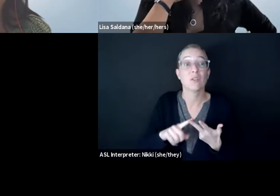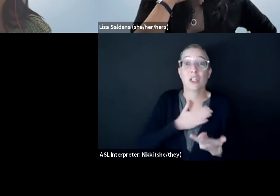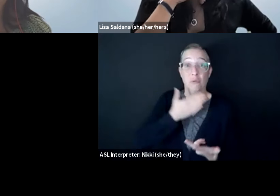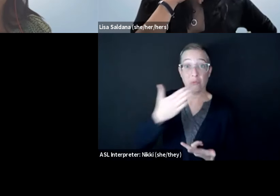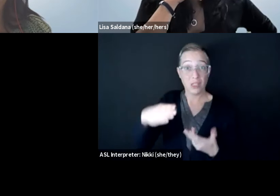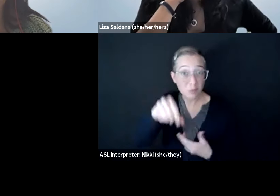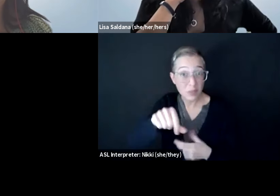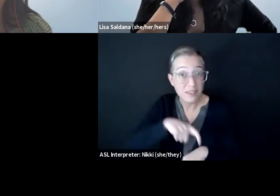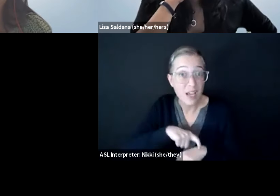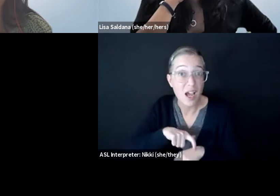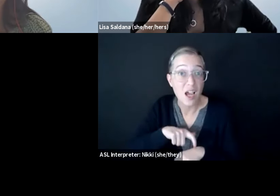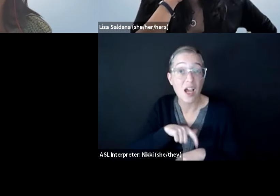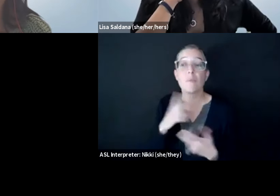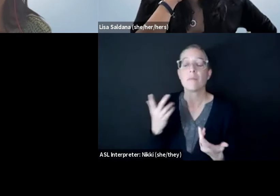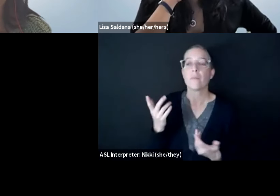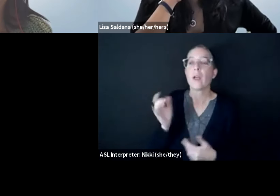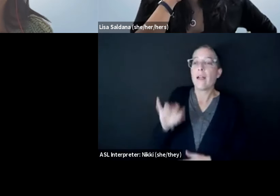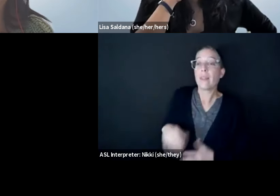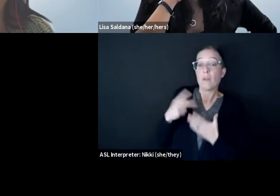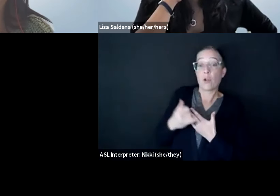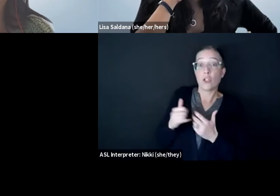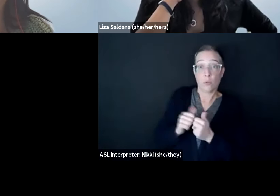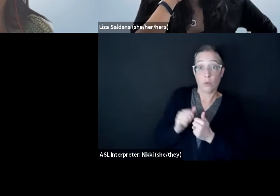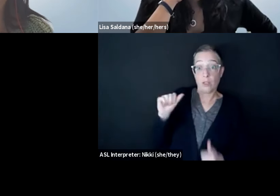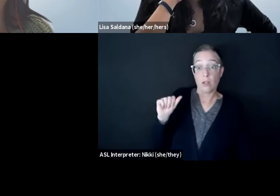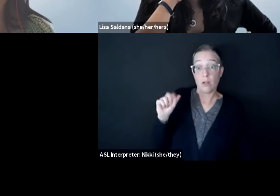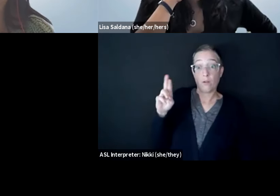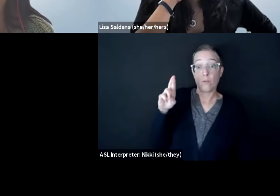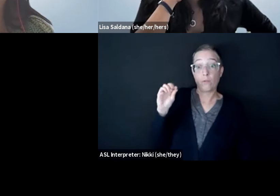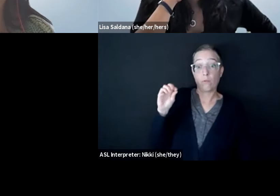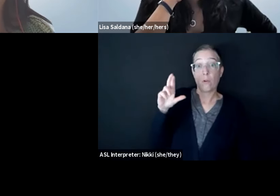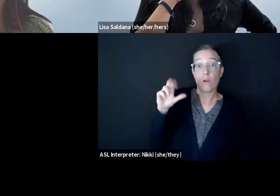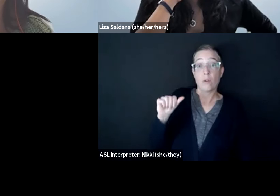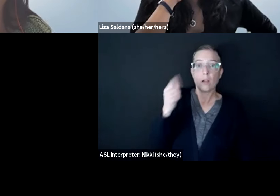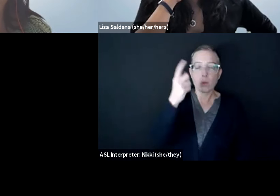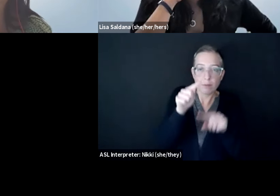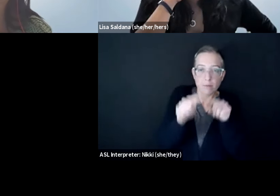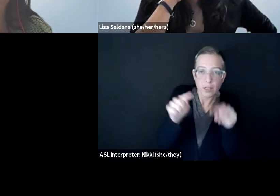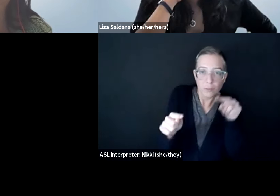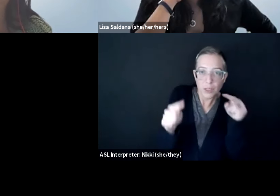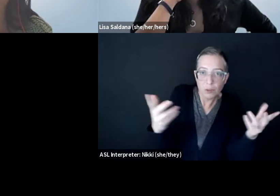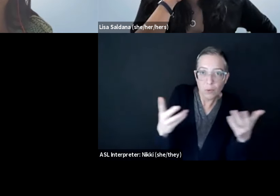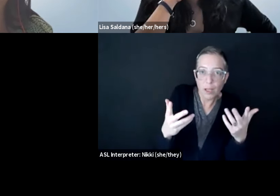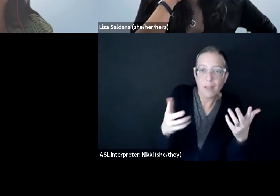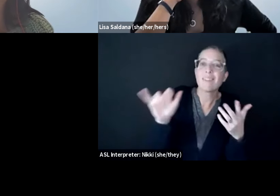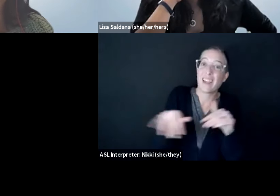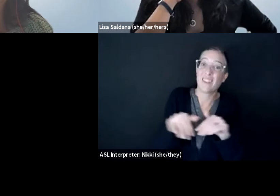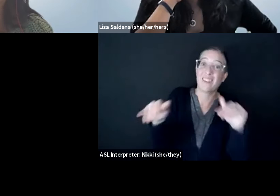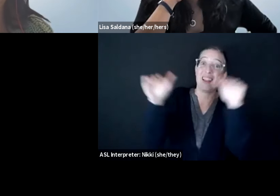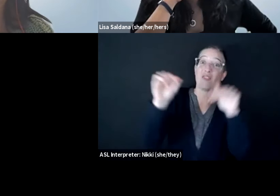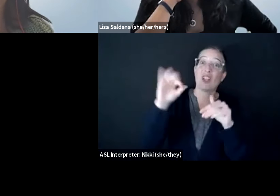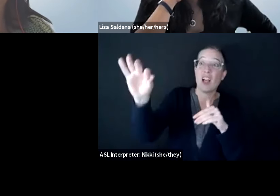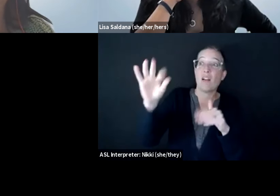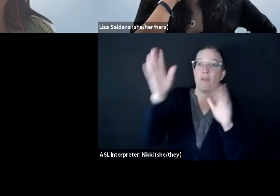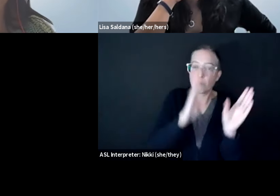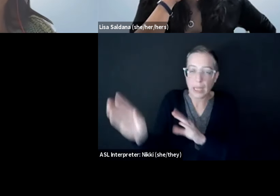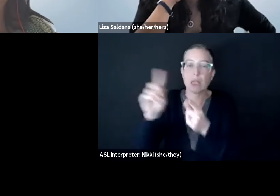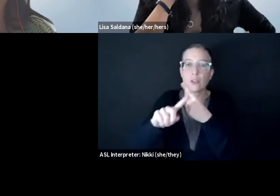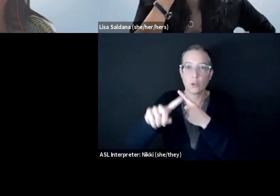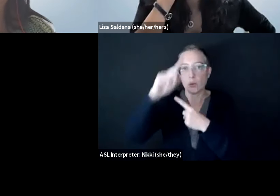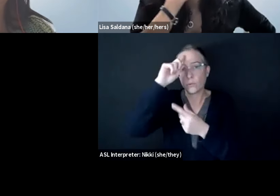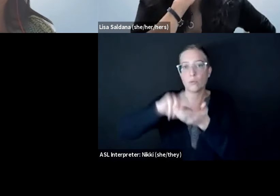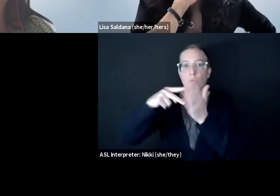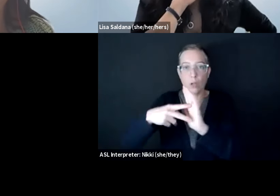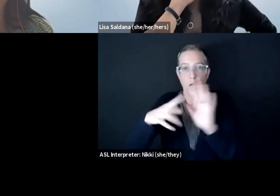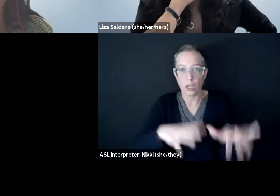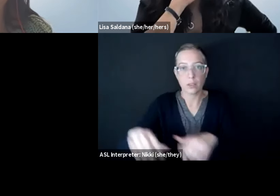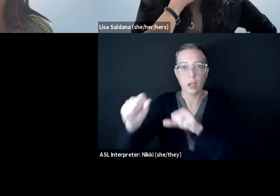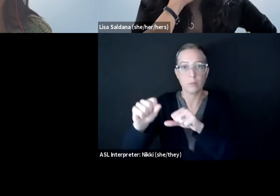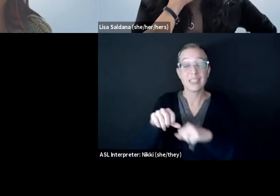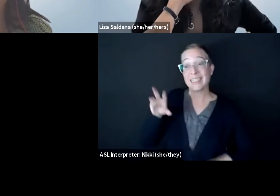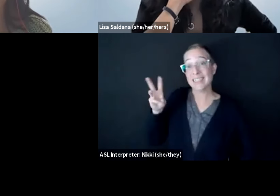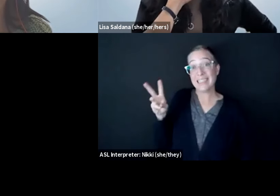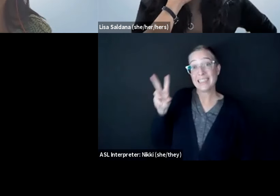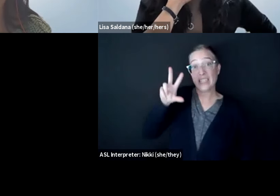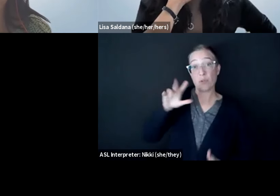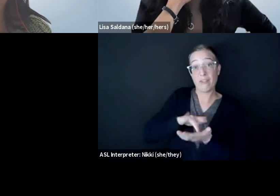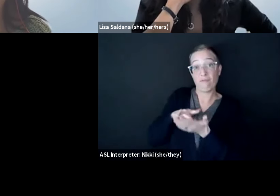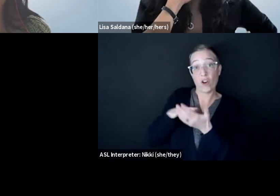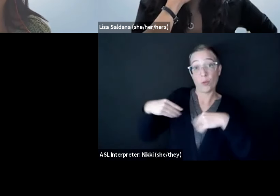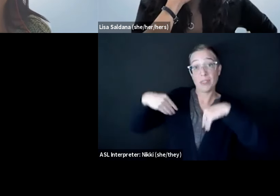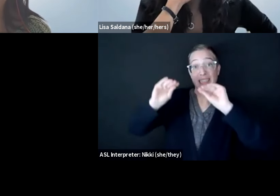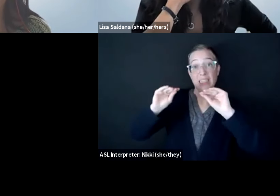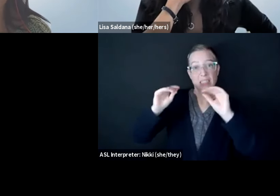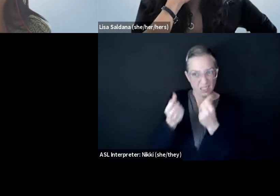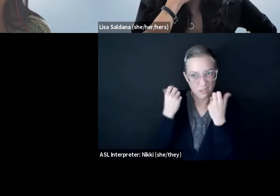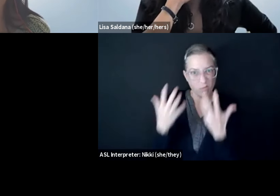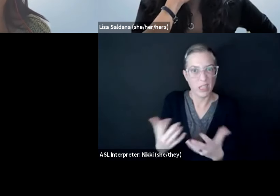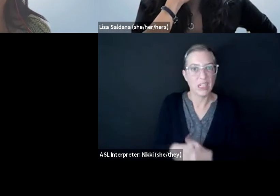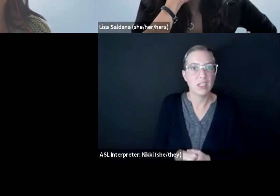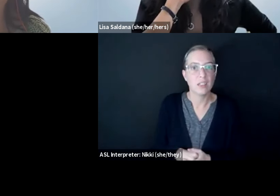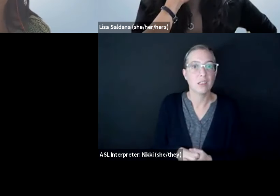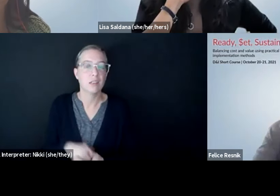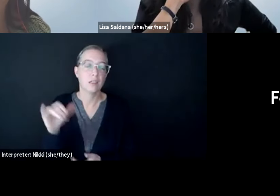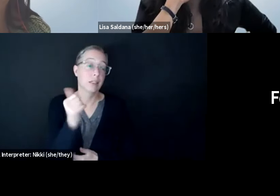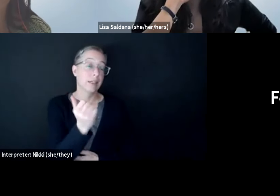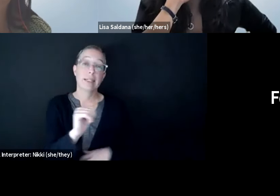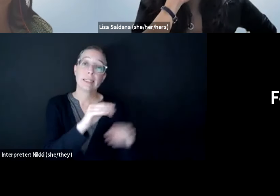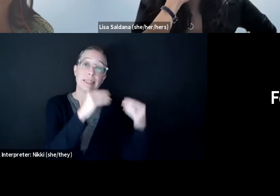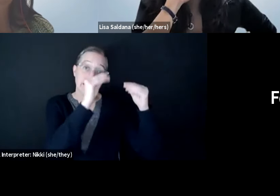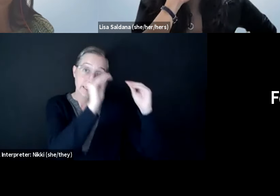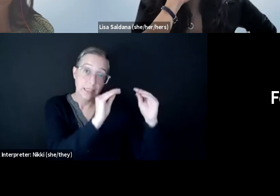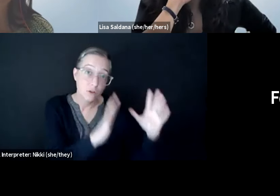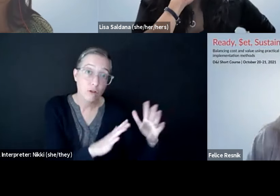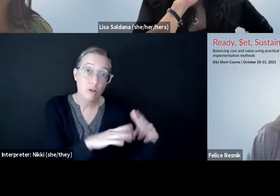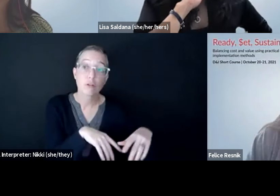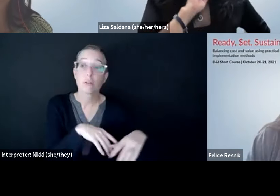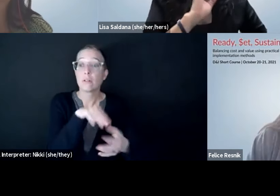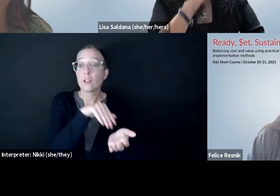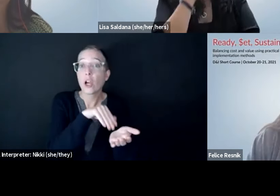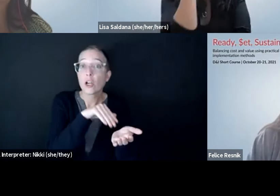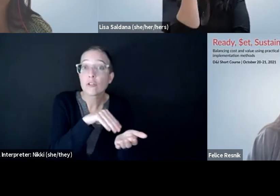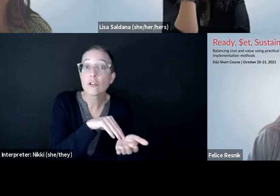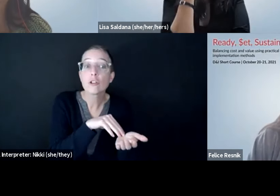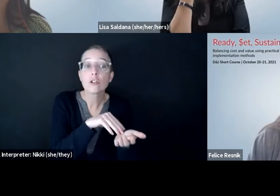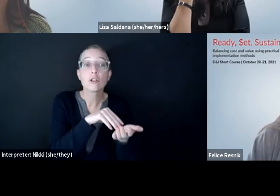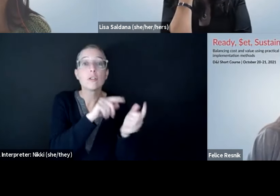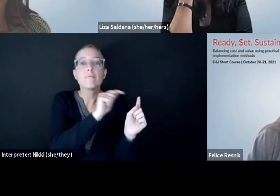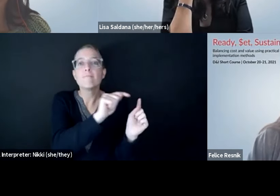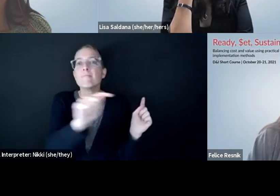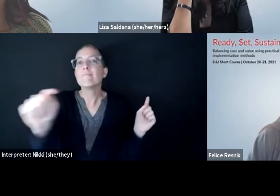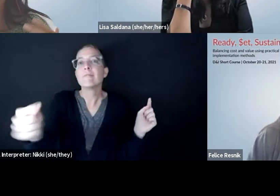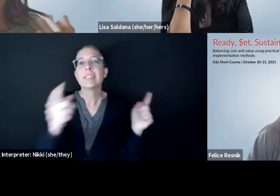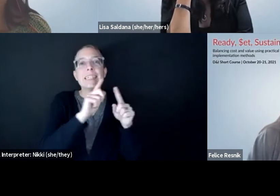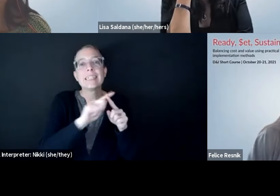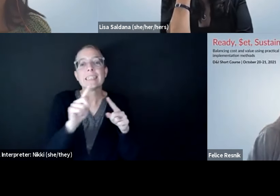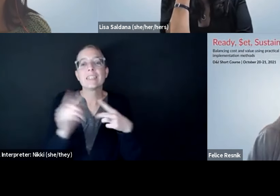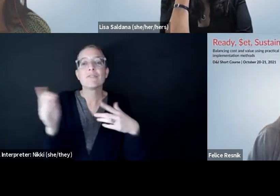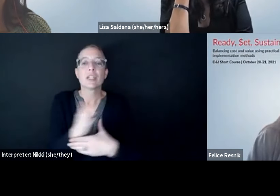Michelle Chui: In this project with aurora one of the areas of variability is is is the level of intention to adopt 63 pharmacies as a lot of pharmacies and just like any teacher Dr anything right everyone has different gradations of being willing to adopt level of buy in.